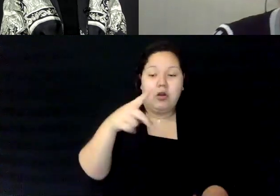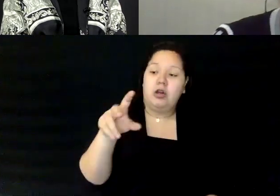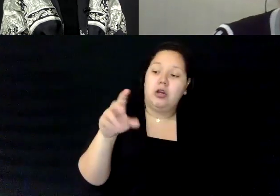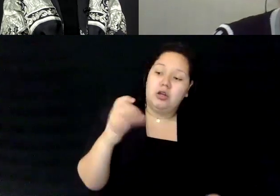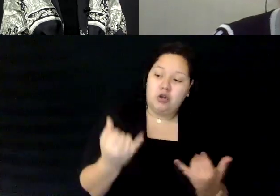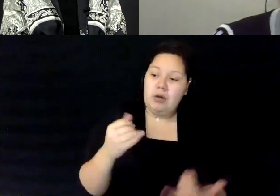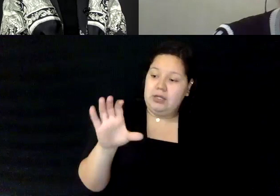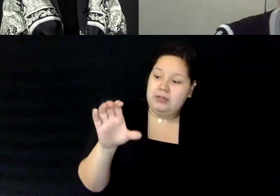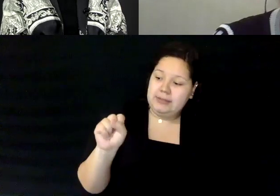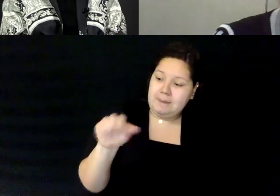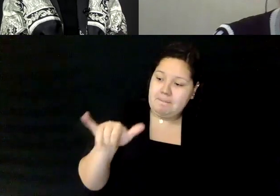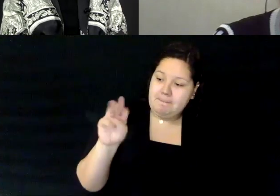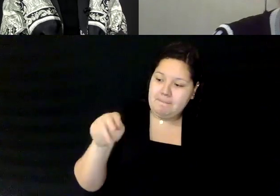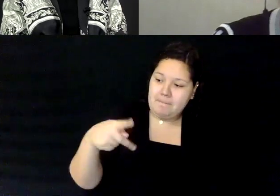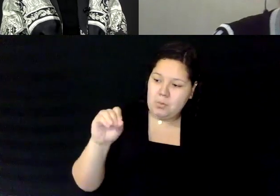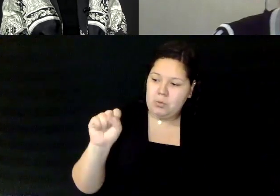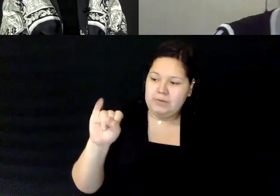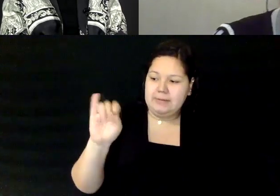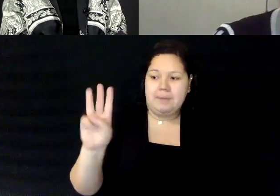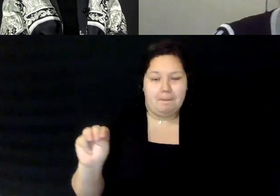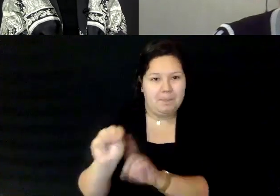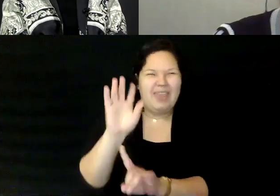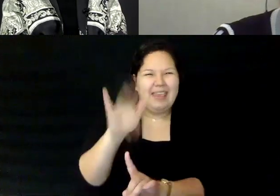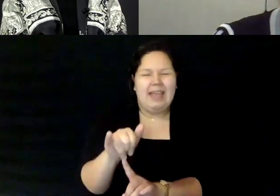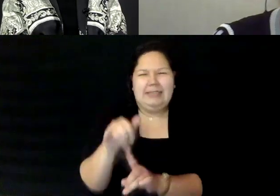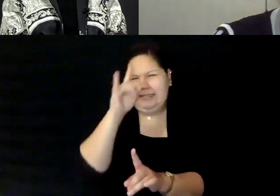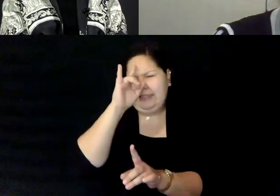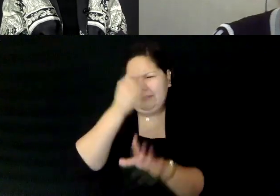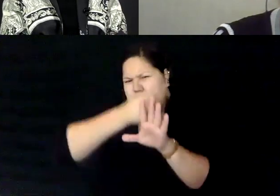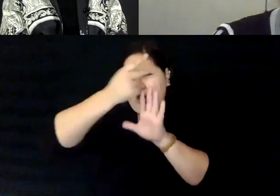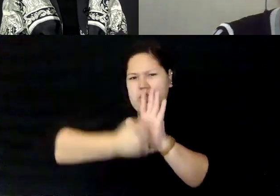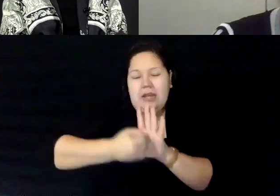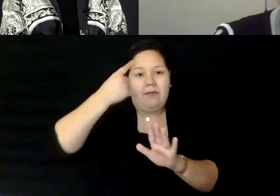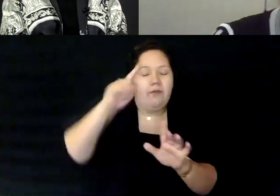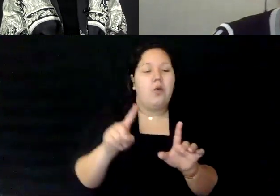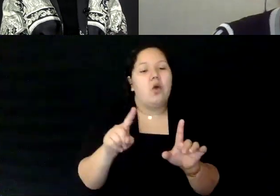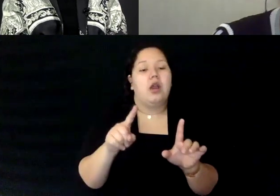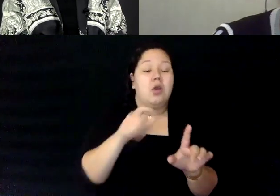and multi-disciplinary initiative, featuring programming for and by women, non-binary artists,